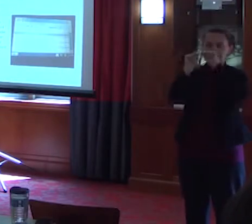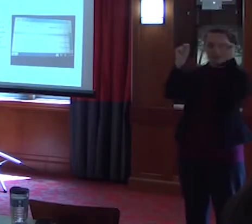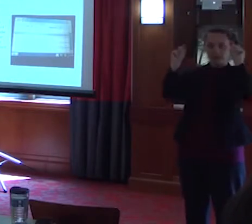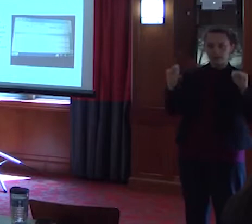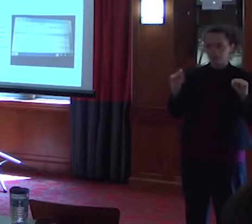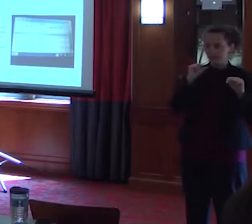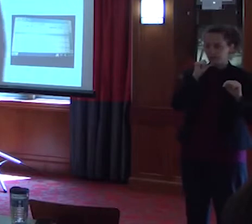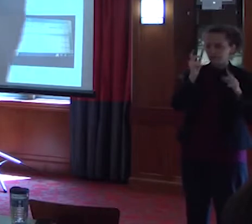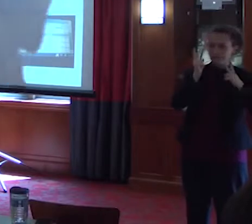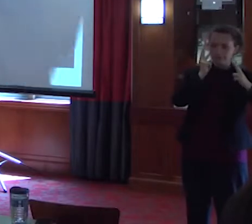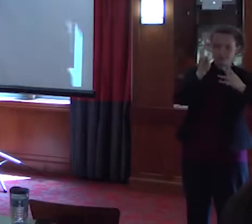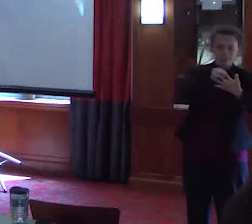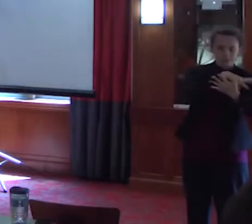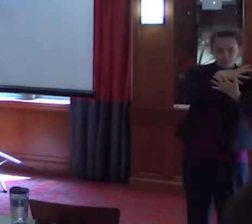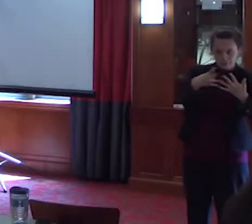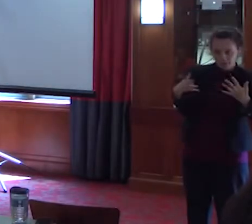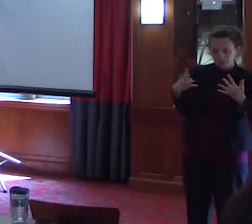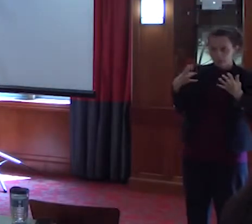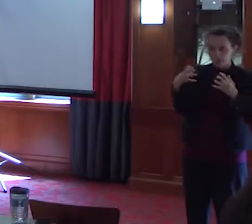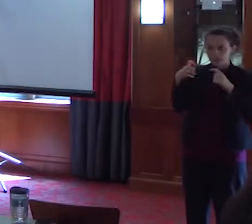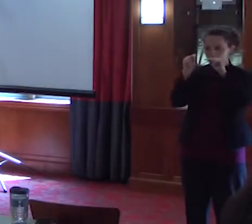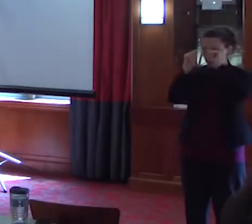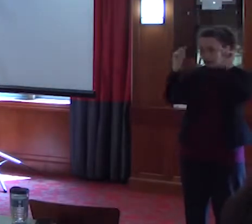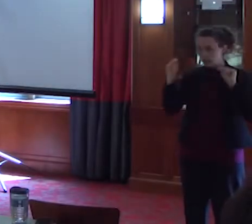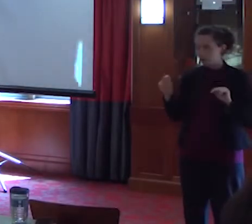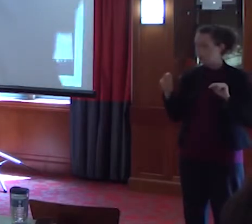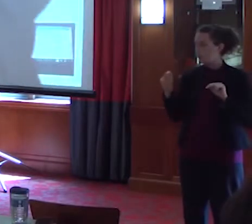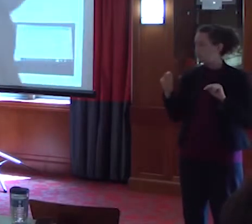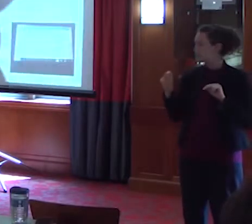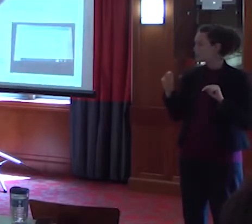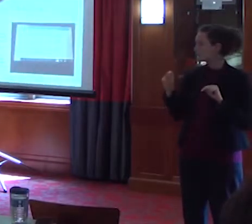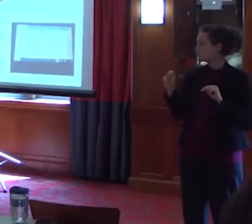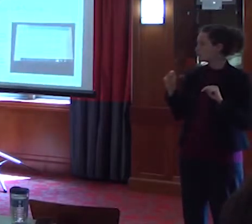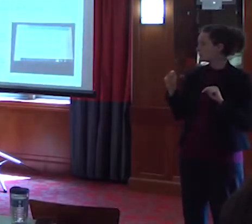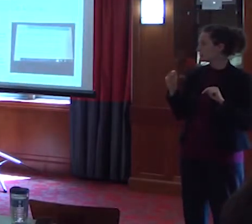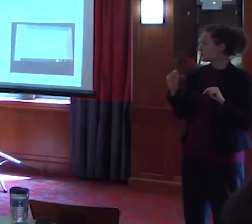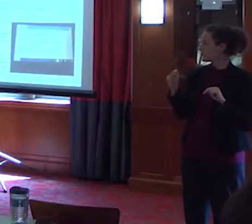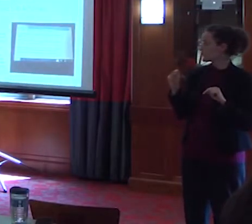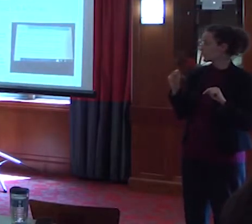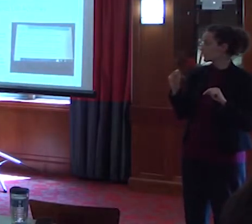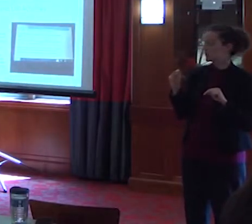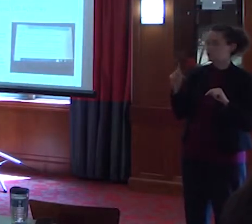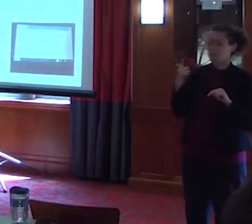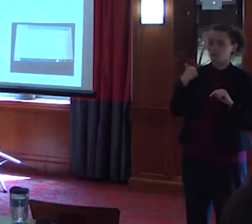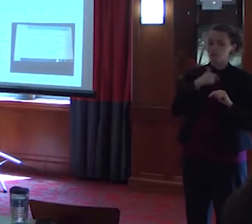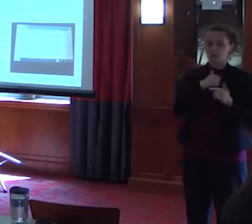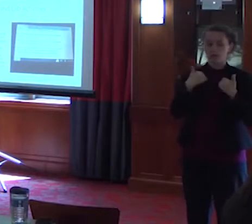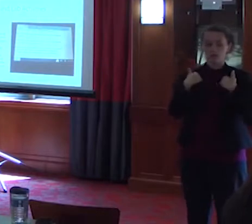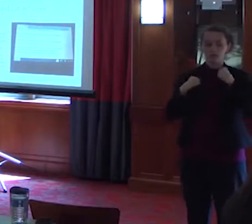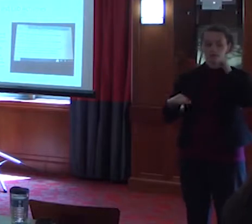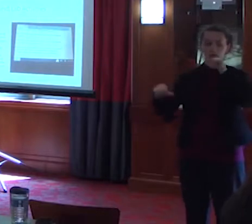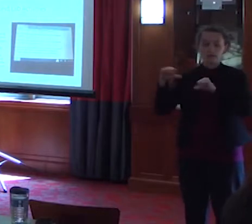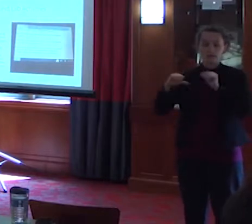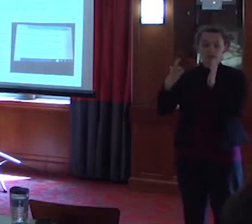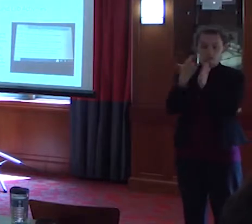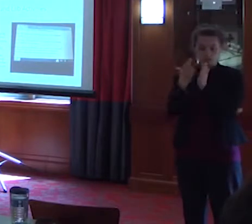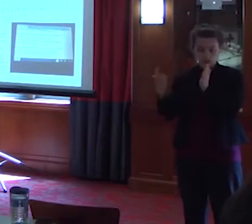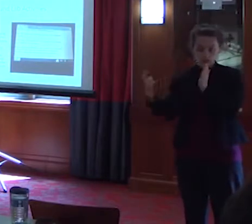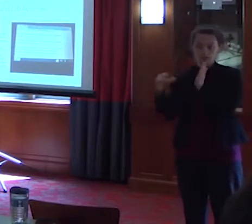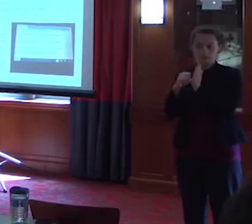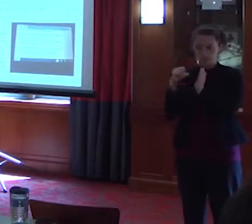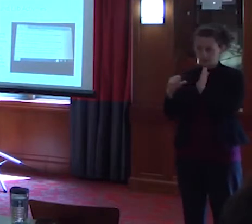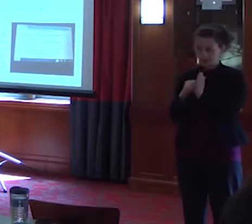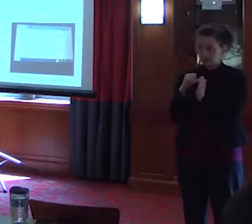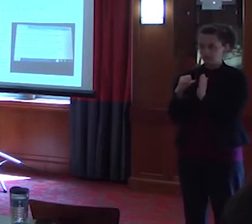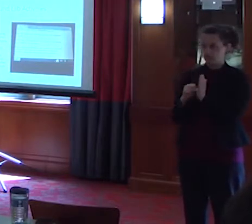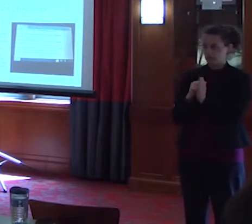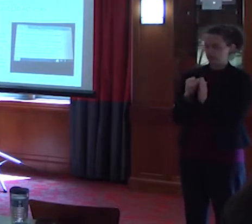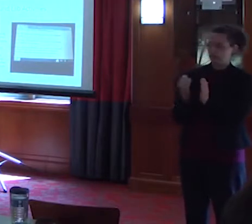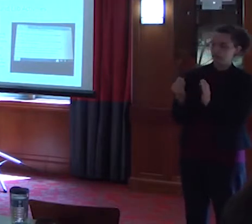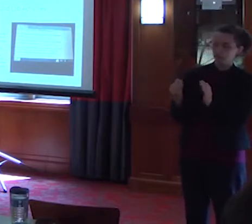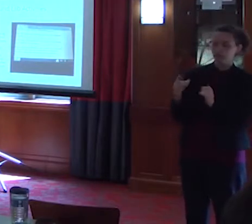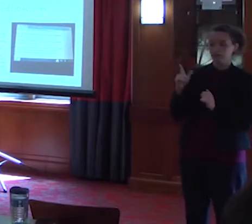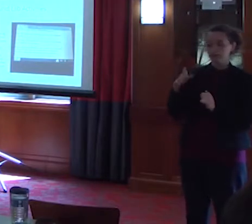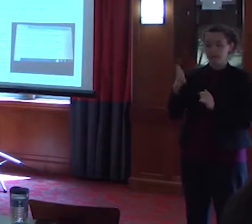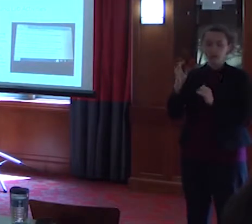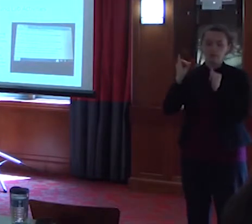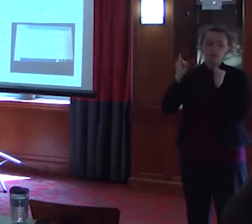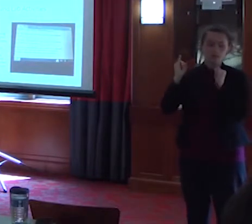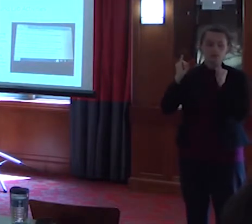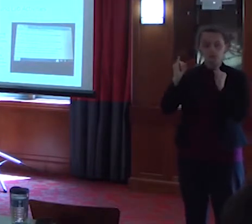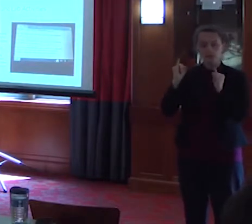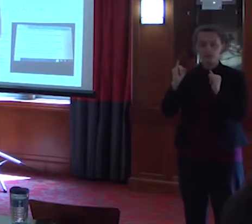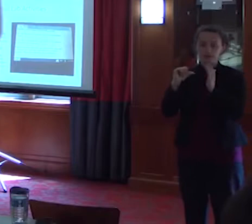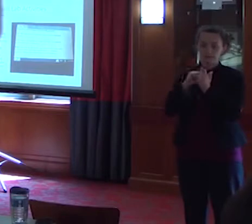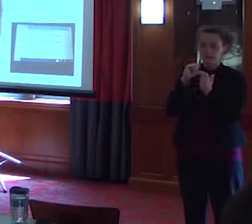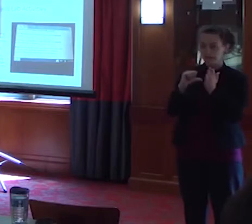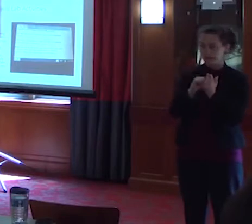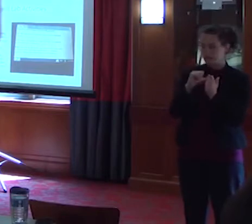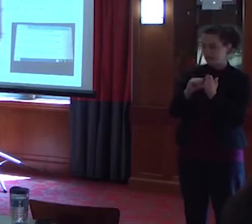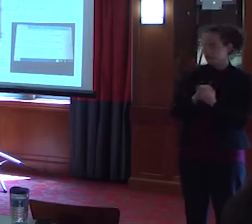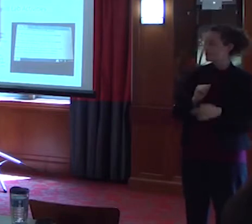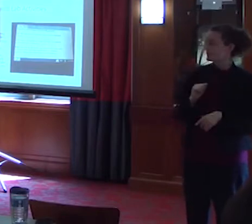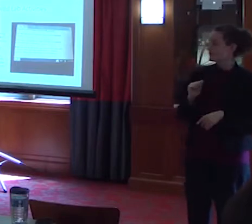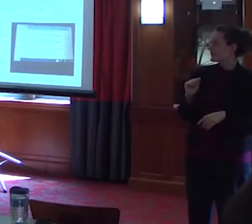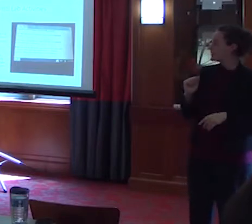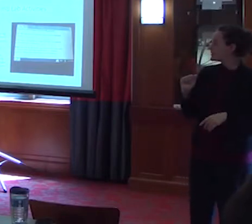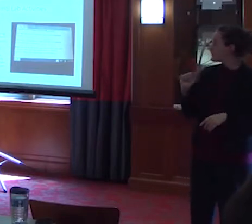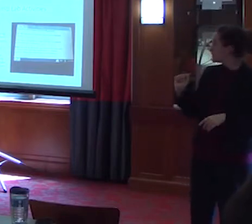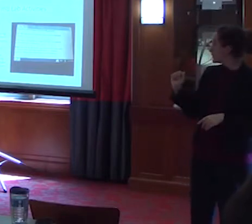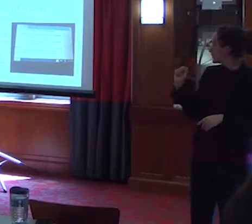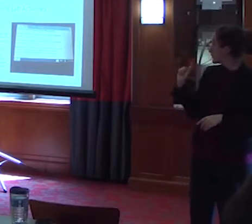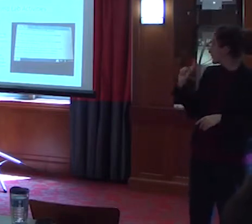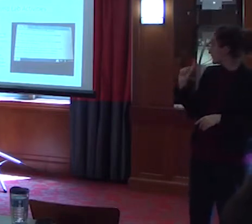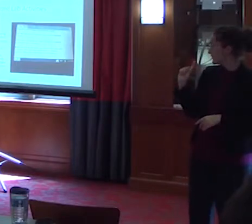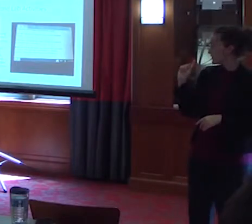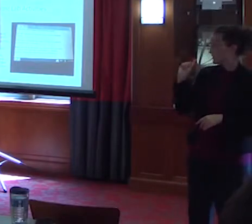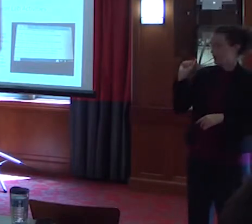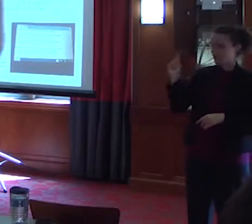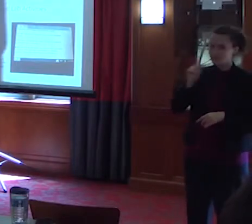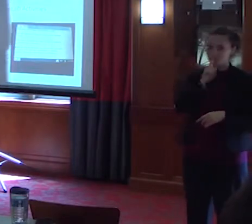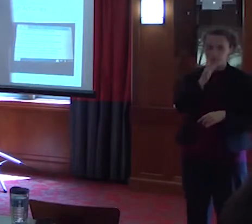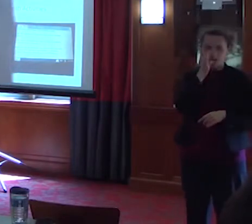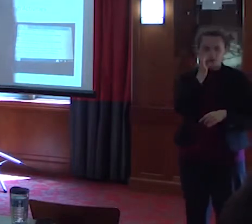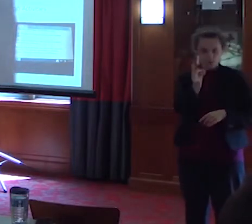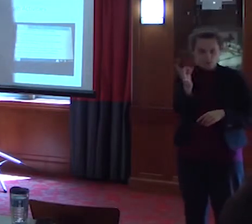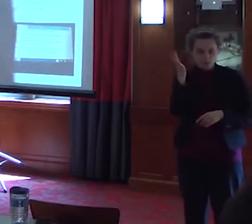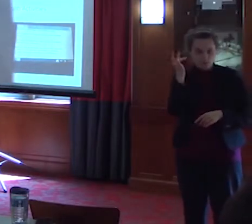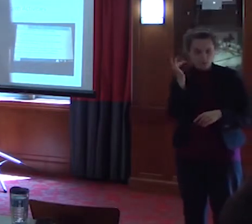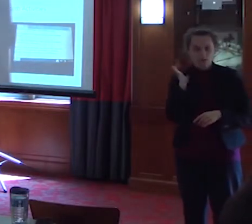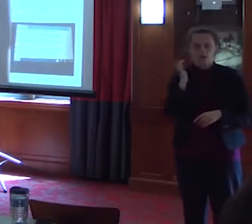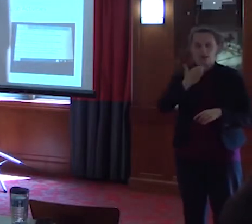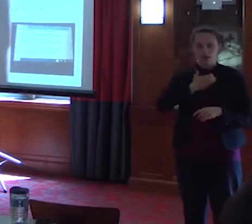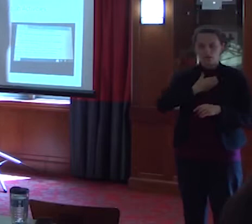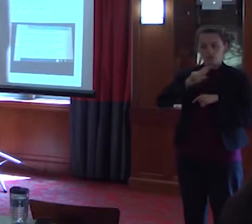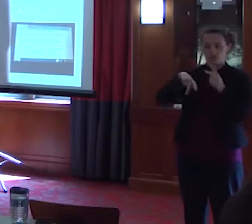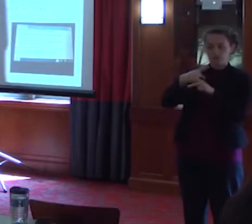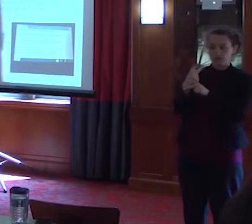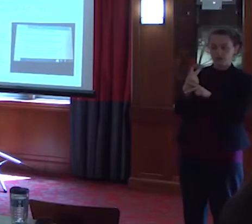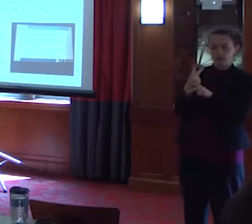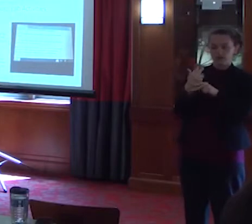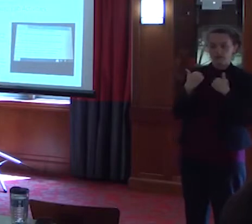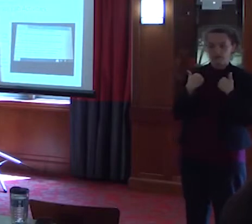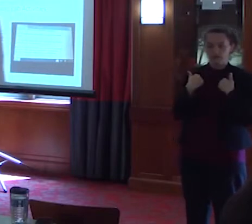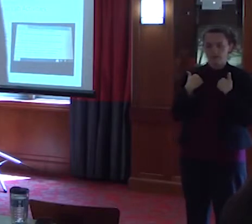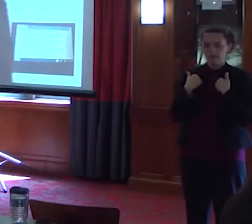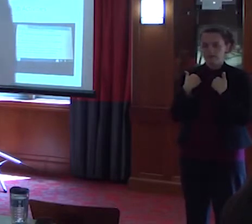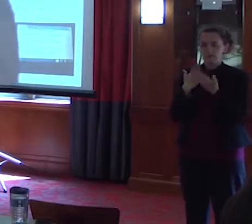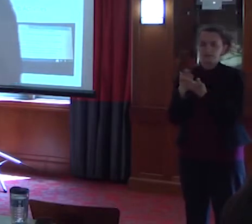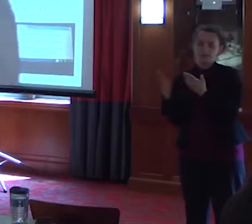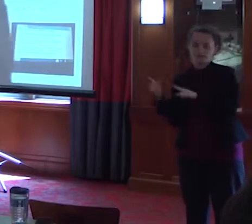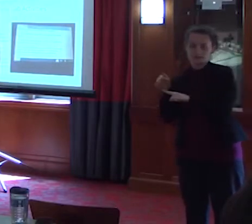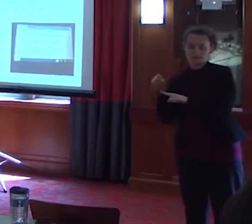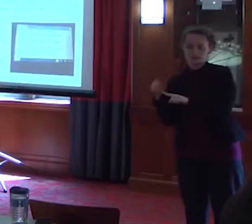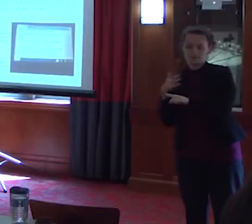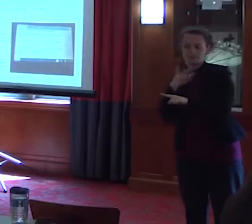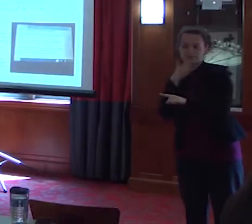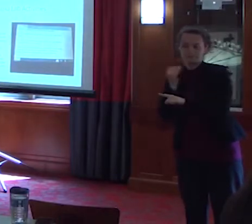Electron configuration, Ne3S1.